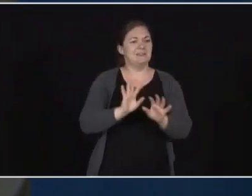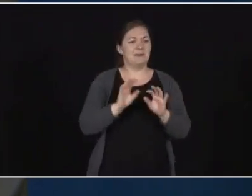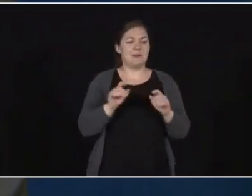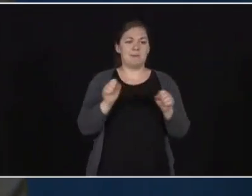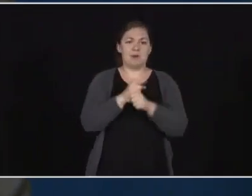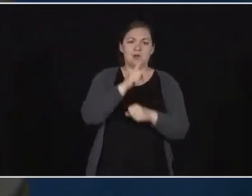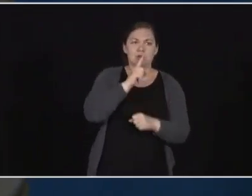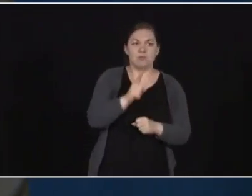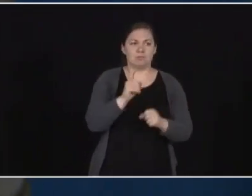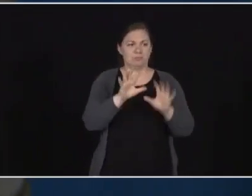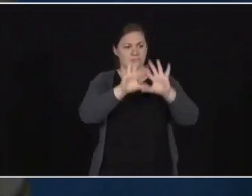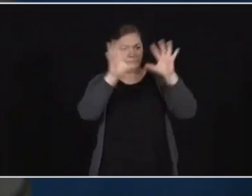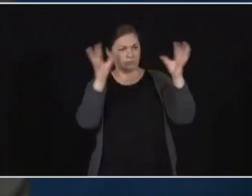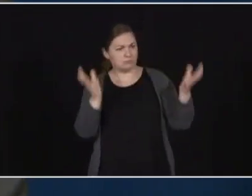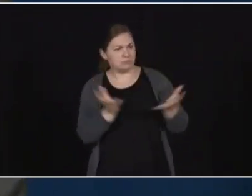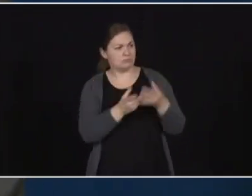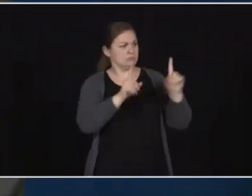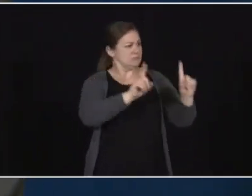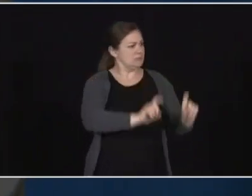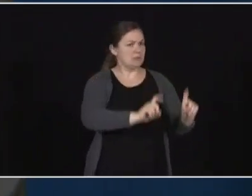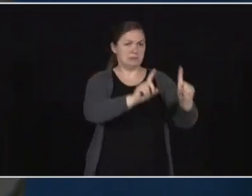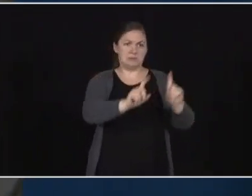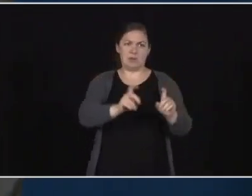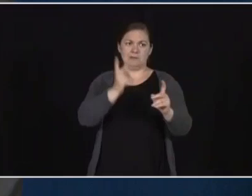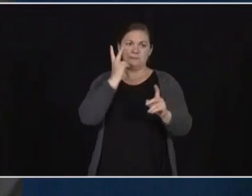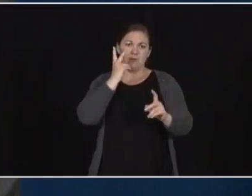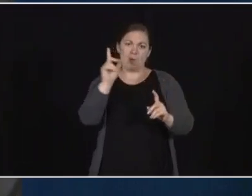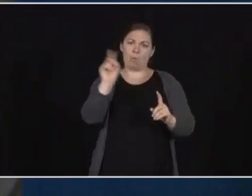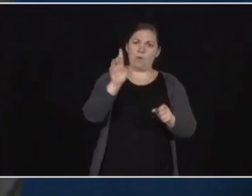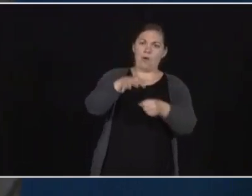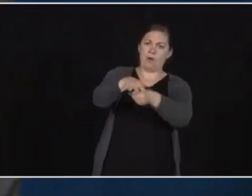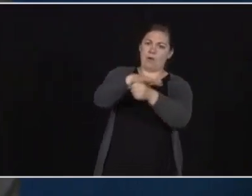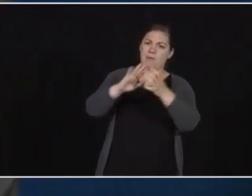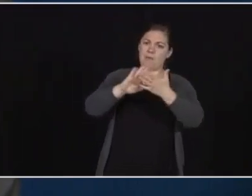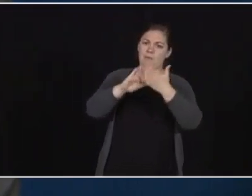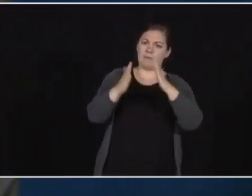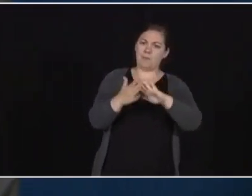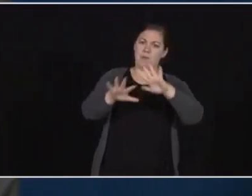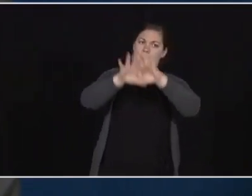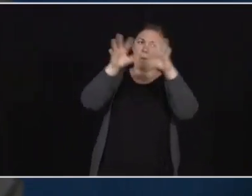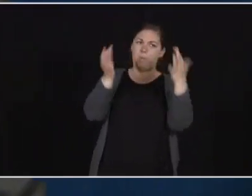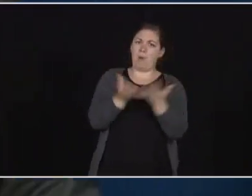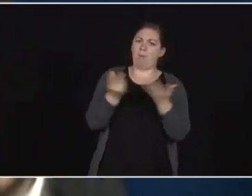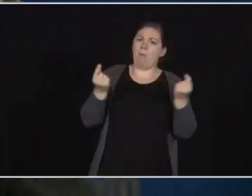to fully understand what may be occurring. Follow-up.